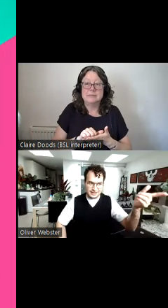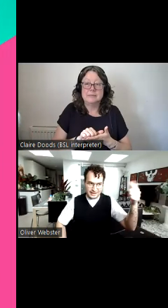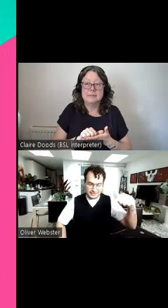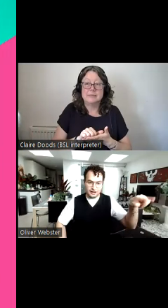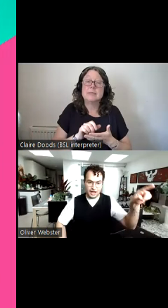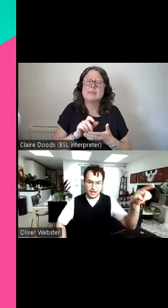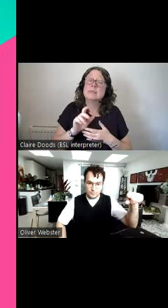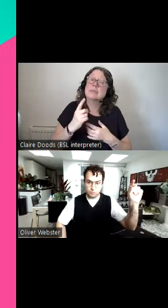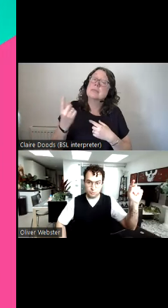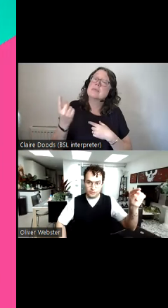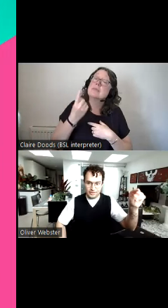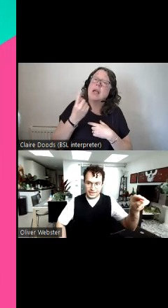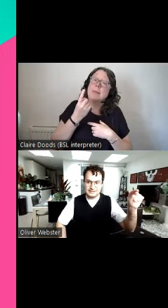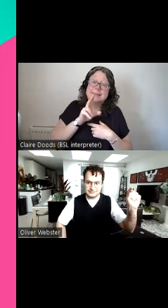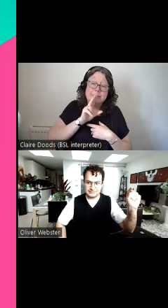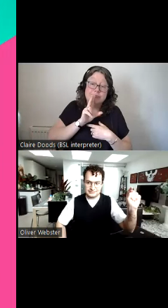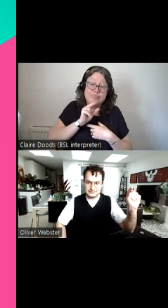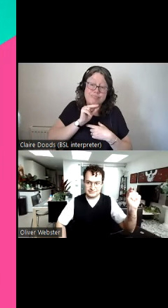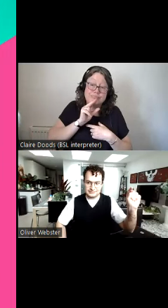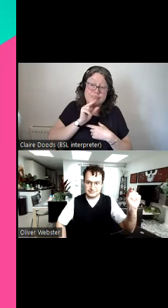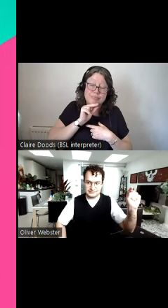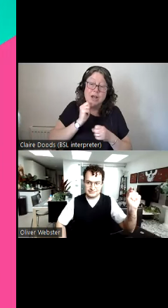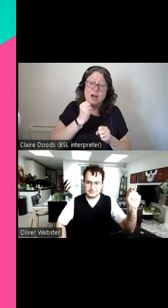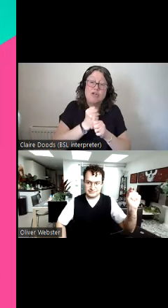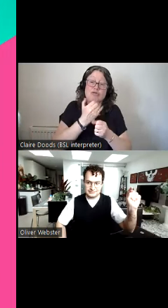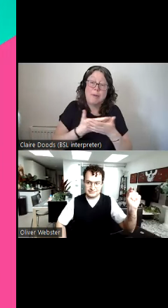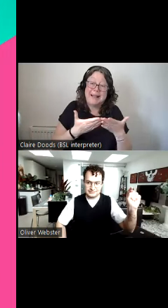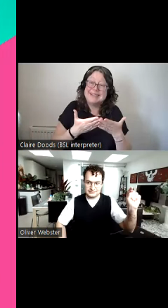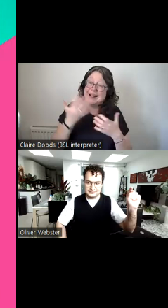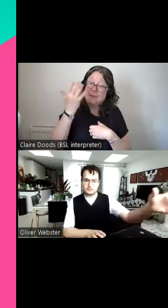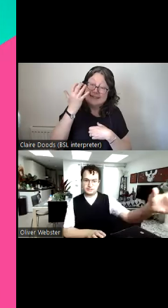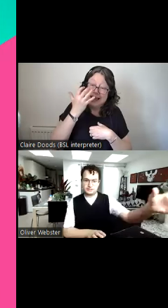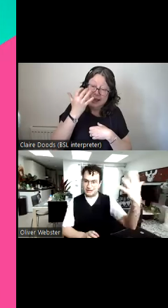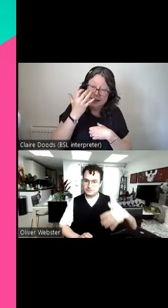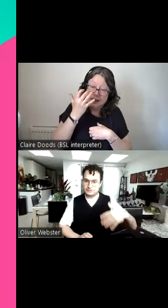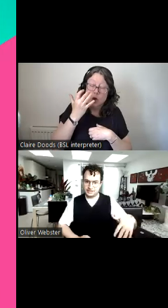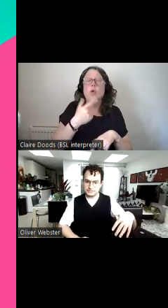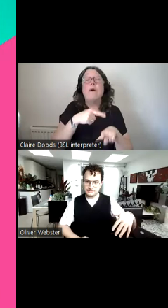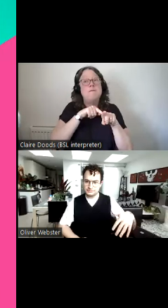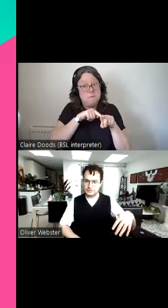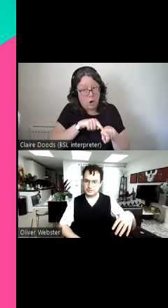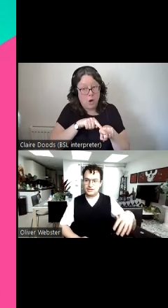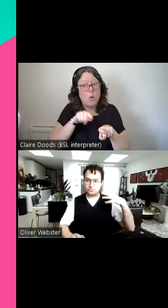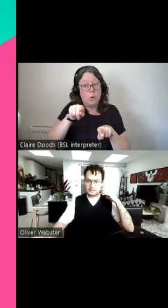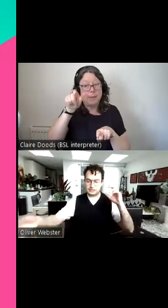in line with what they're saying. Whenever subtitles don't match what the sound is,